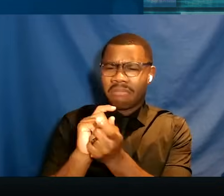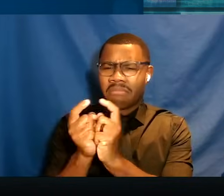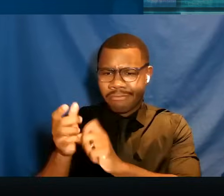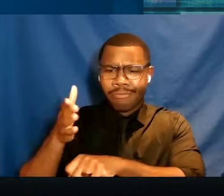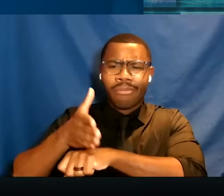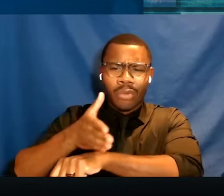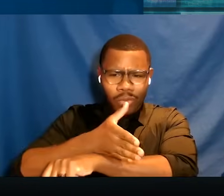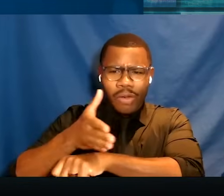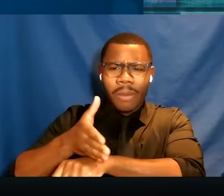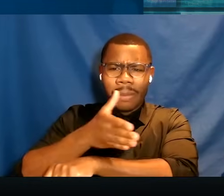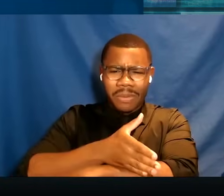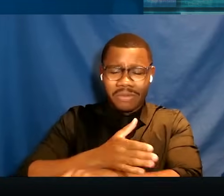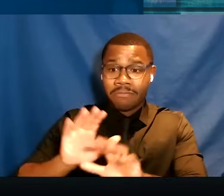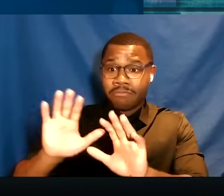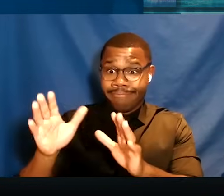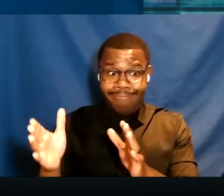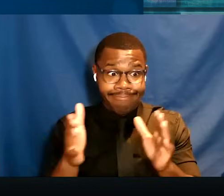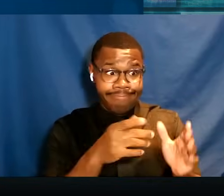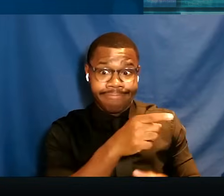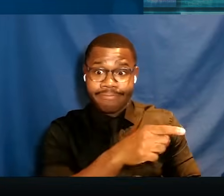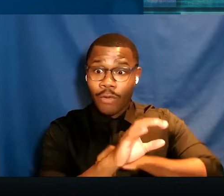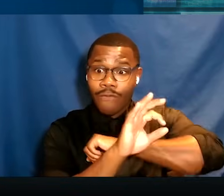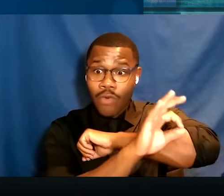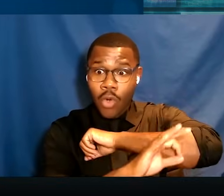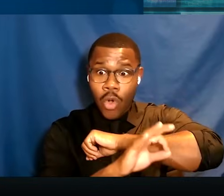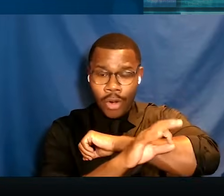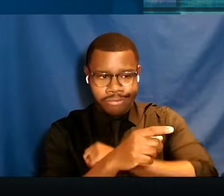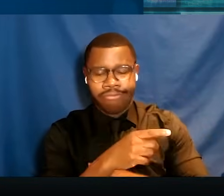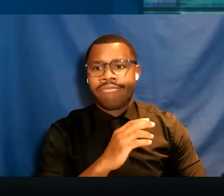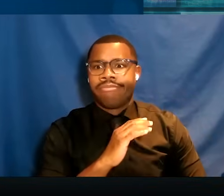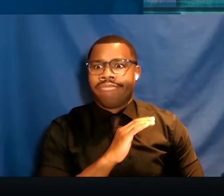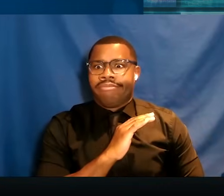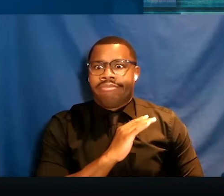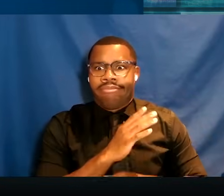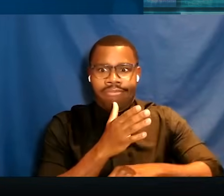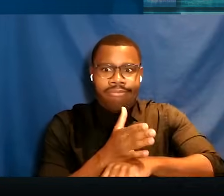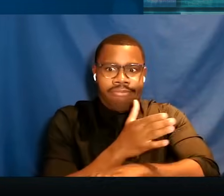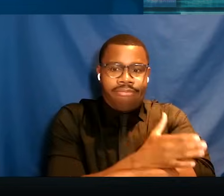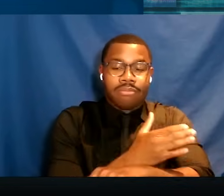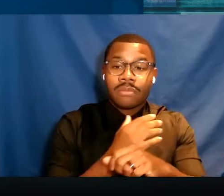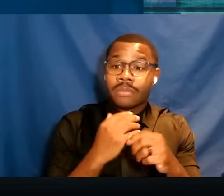that was made to the foreign side of this. Right now, your foreign streaming residual is calculated